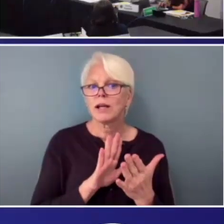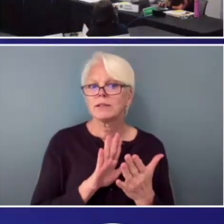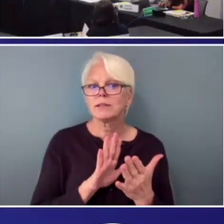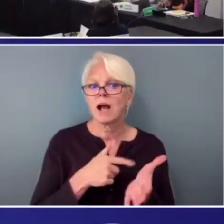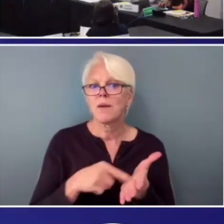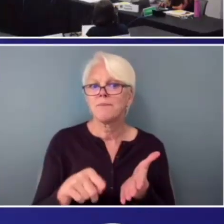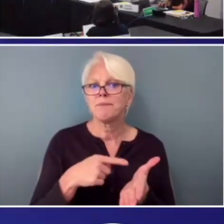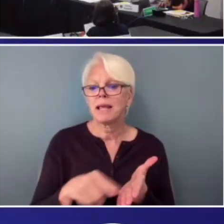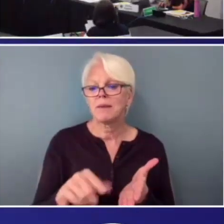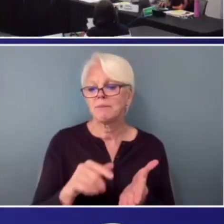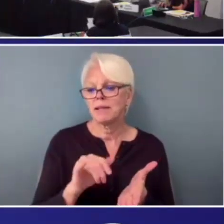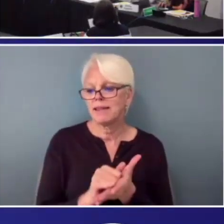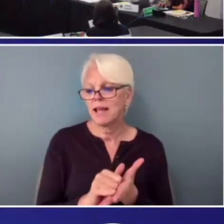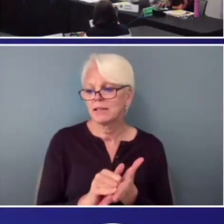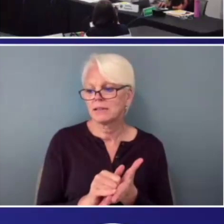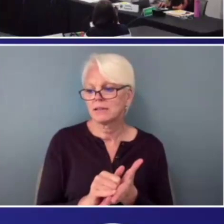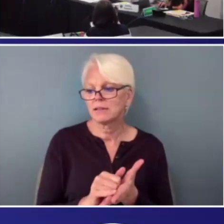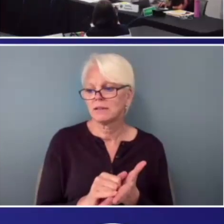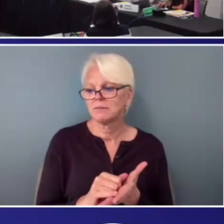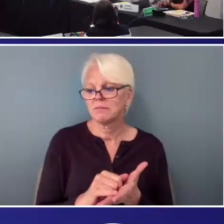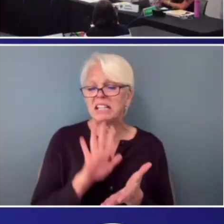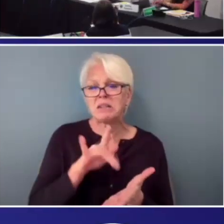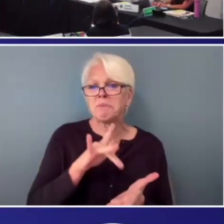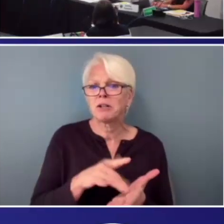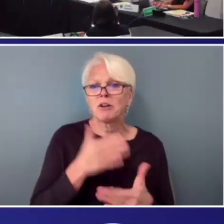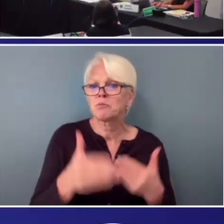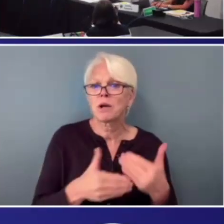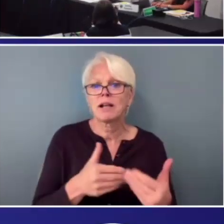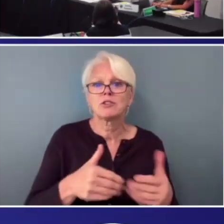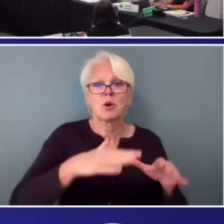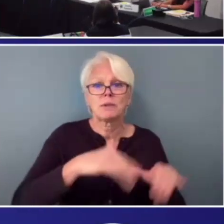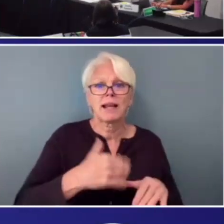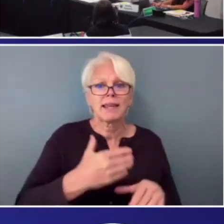I guess, in the middle of processing that wasn't received yet, but I guess it was